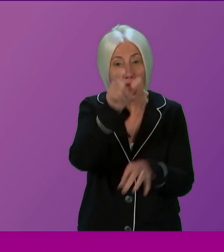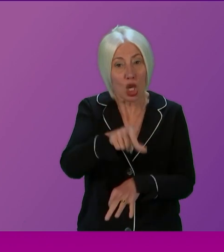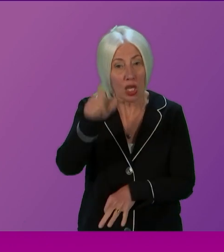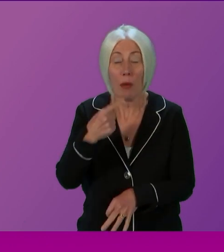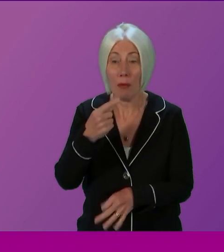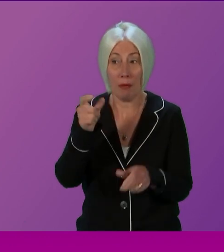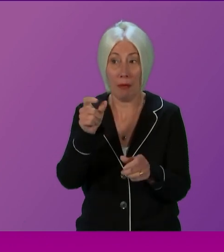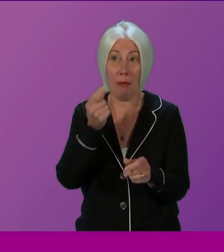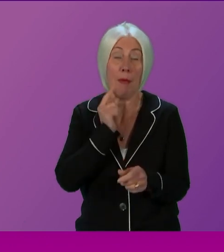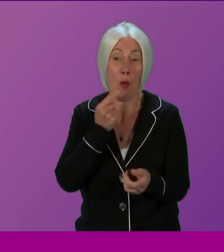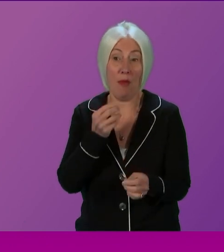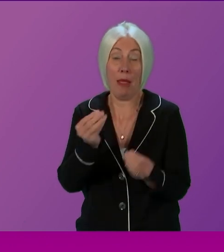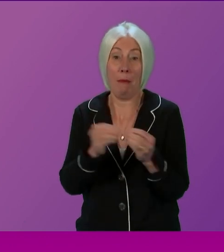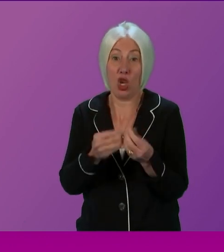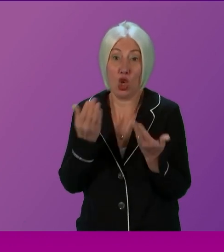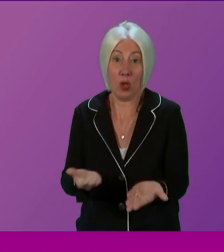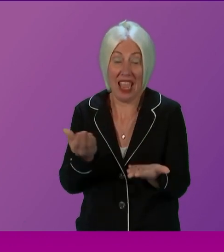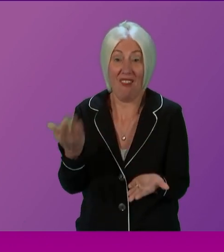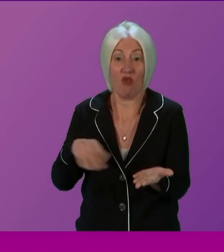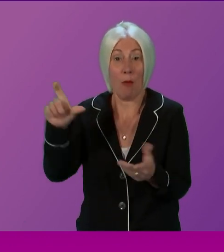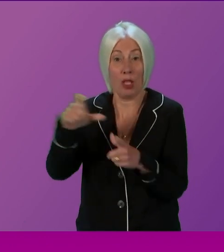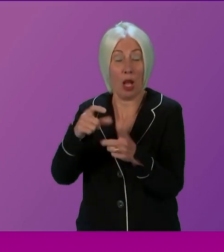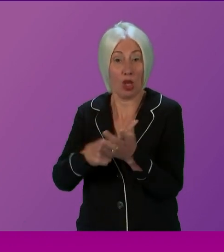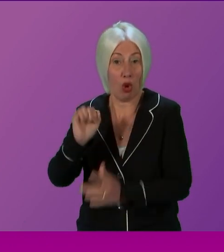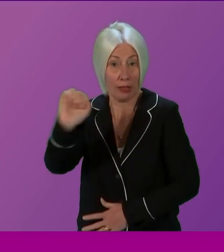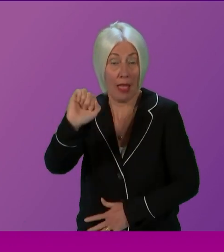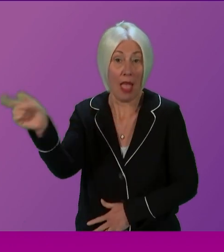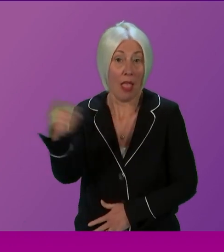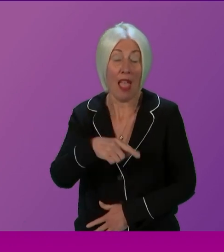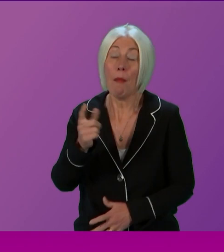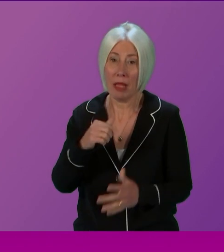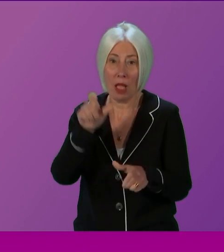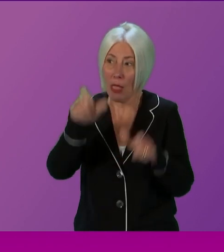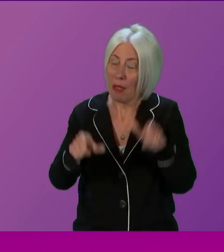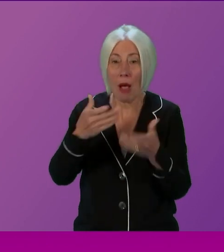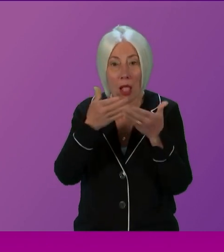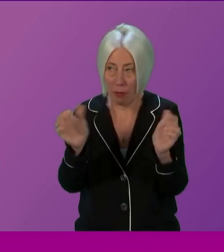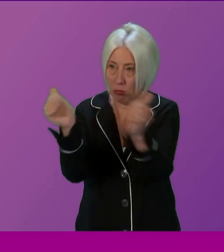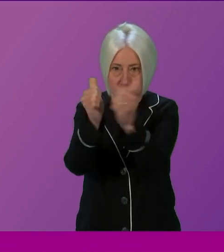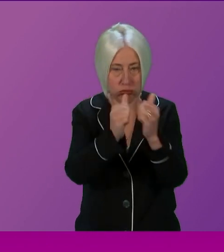Ross has mentioned has more popular and public approval than he does. I